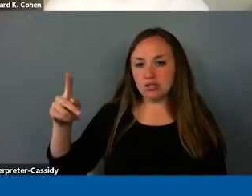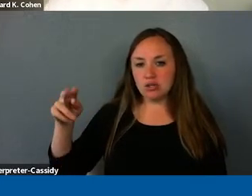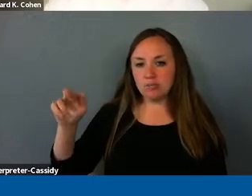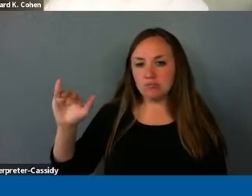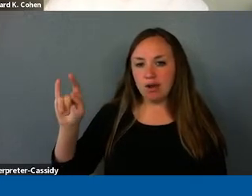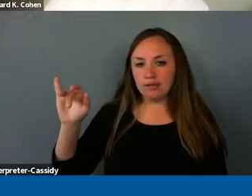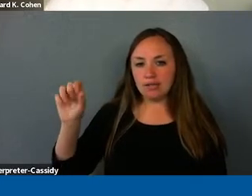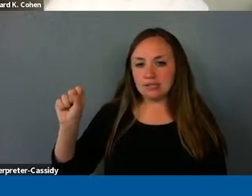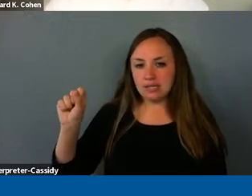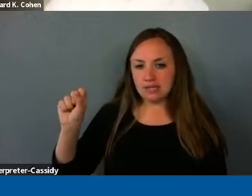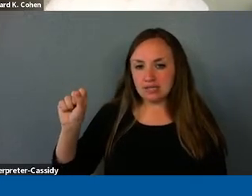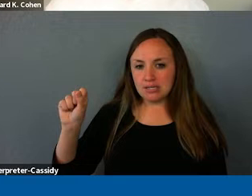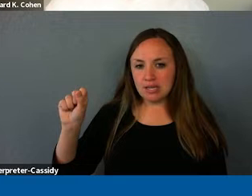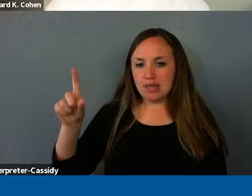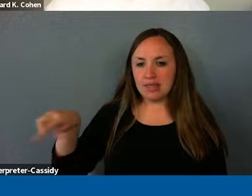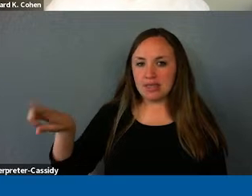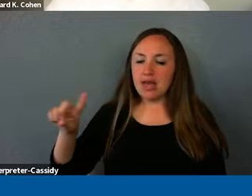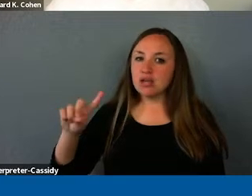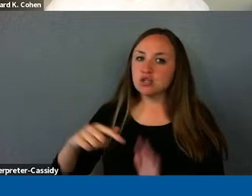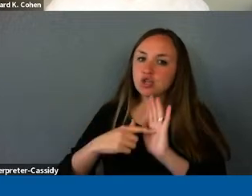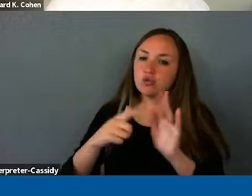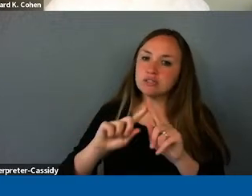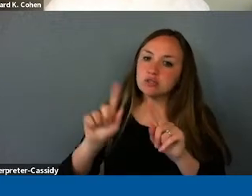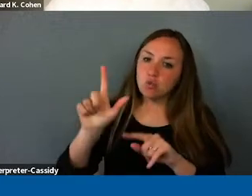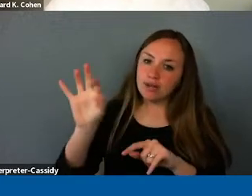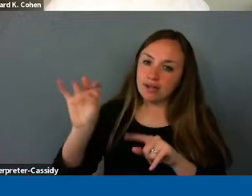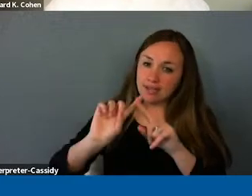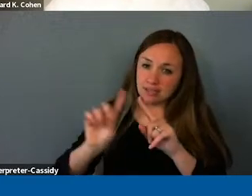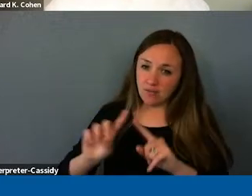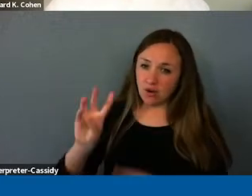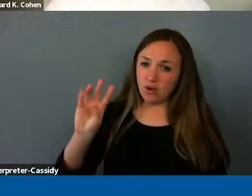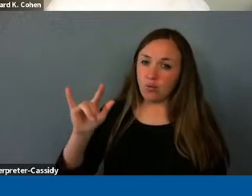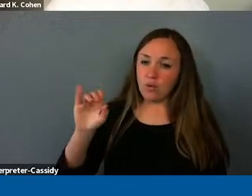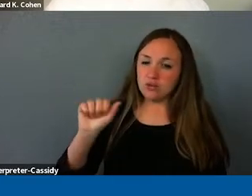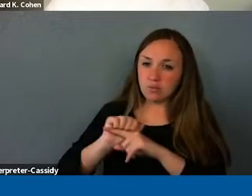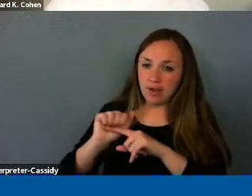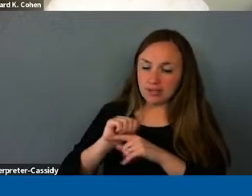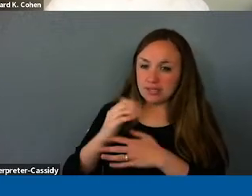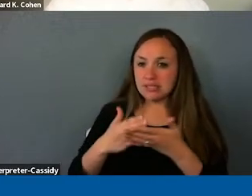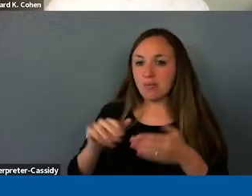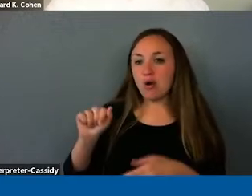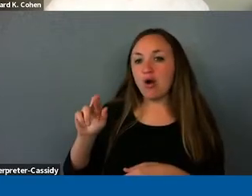And they demonstrate about 29 different widgets and patterns. Some are essentially ARIA recreations of HTML elements